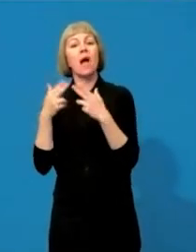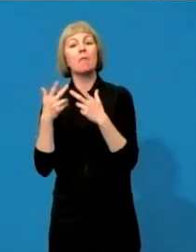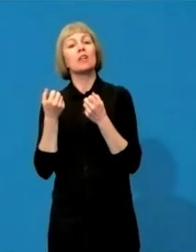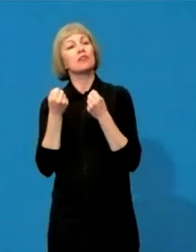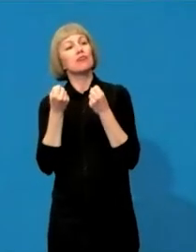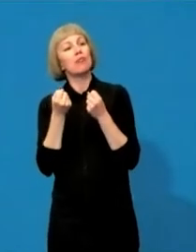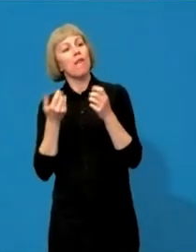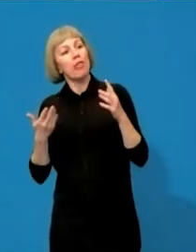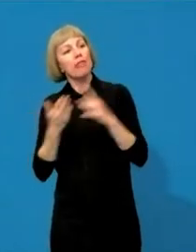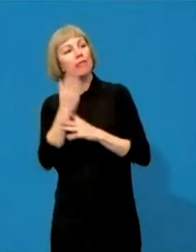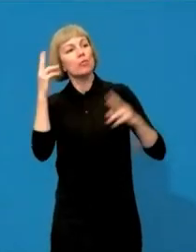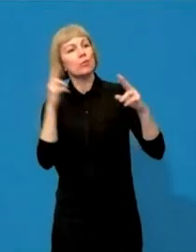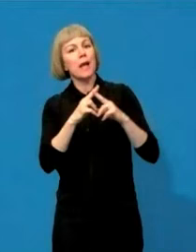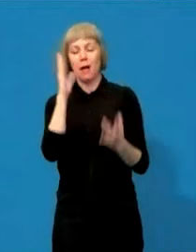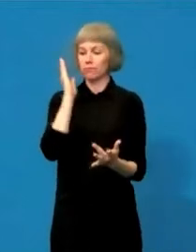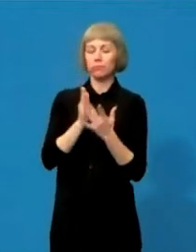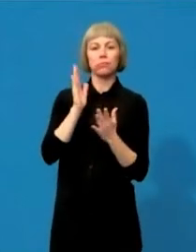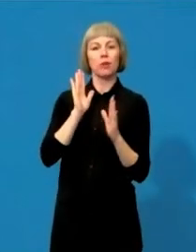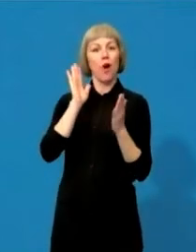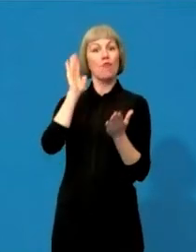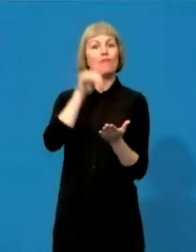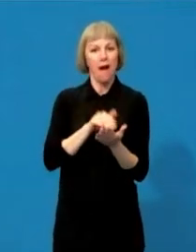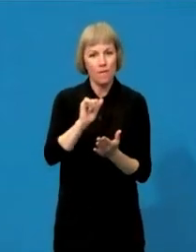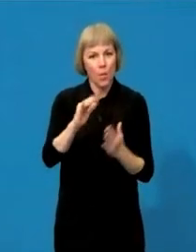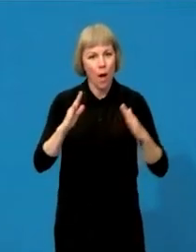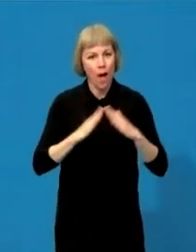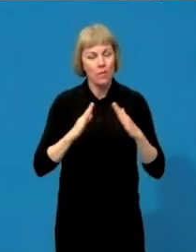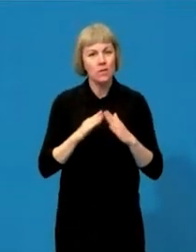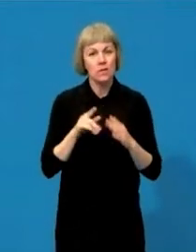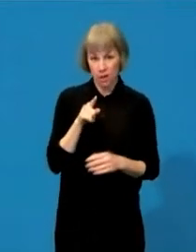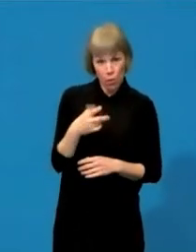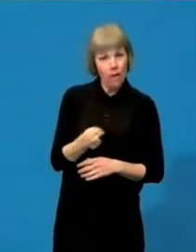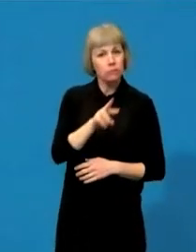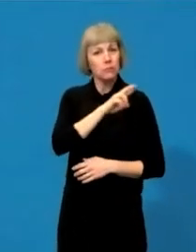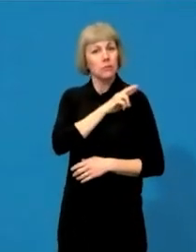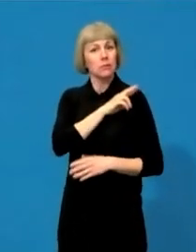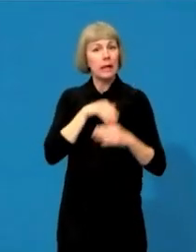so you have responsibility in community as well, which is why you - it's - you have to